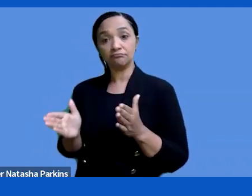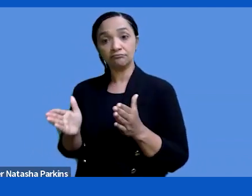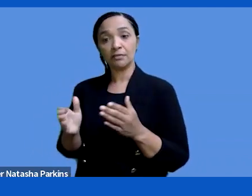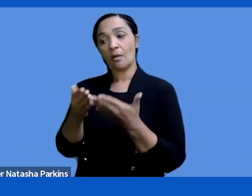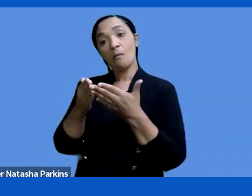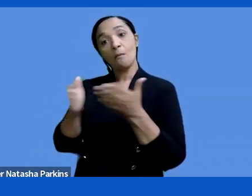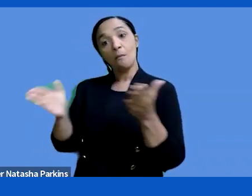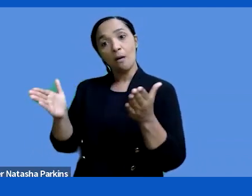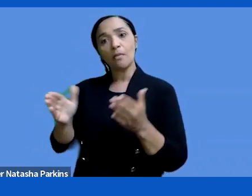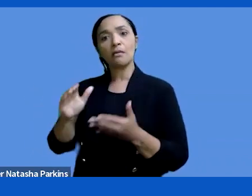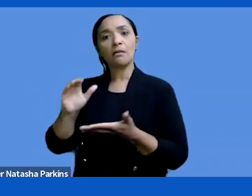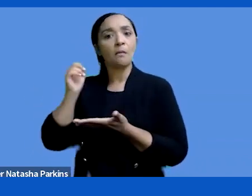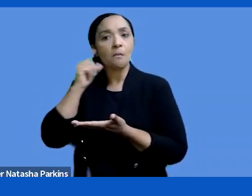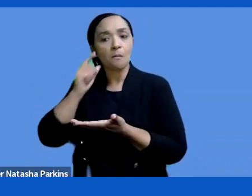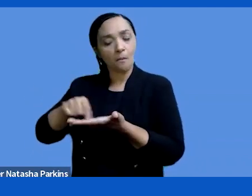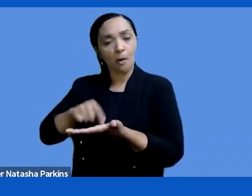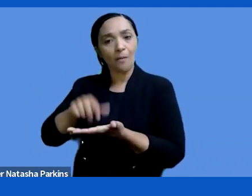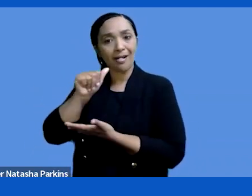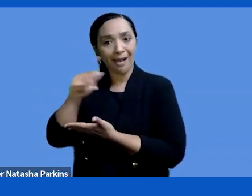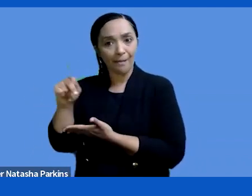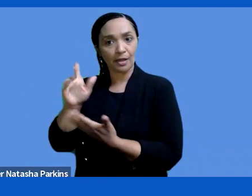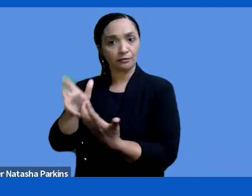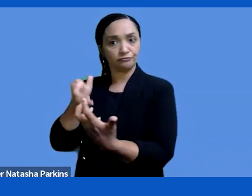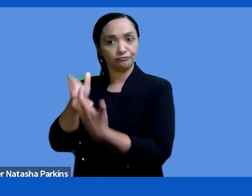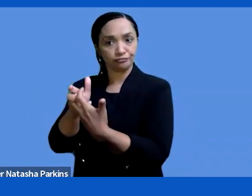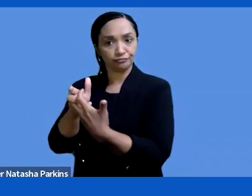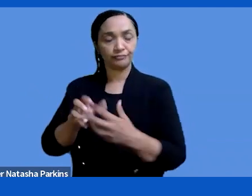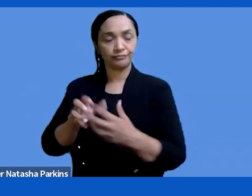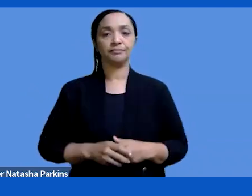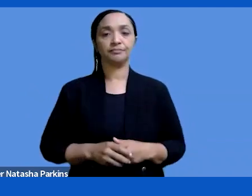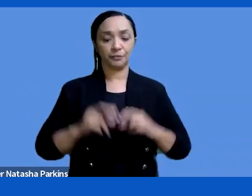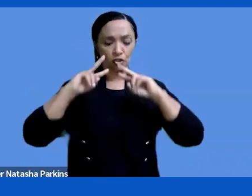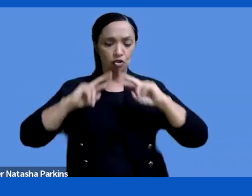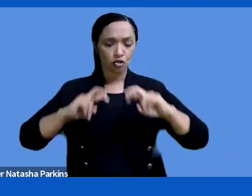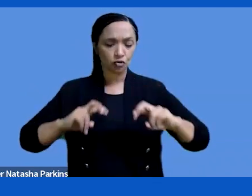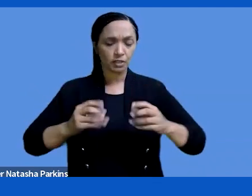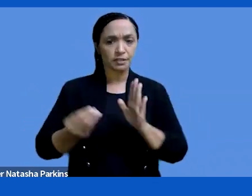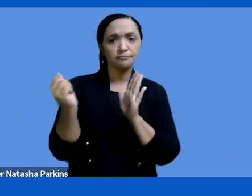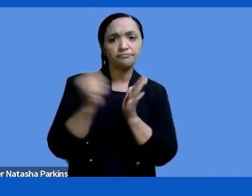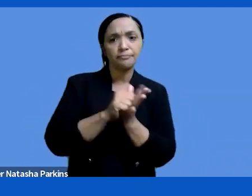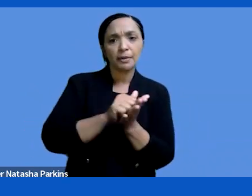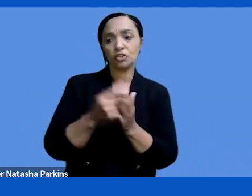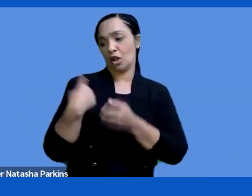acts. A study was published on the review of the Directive and made available the first